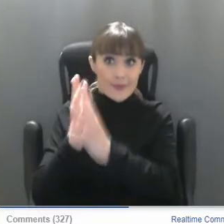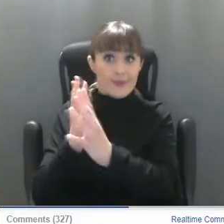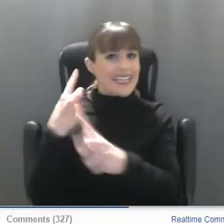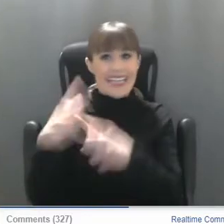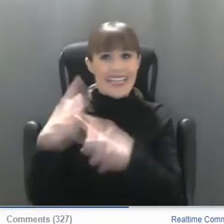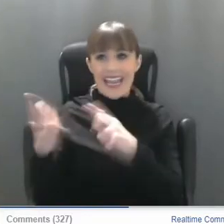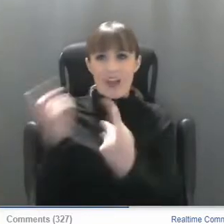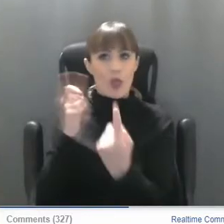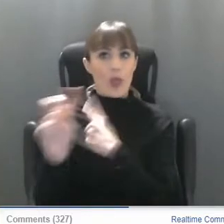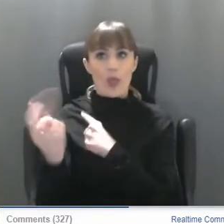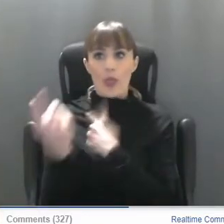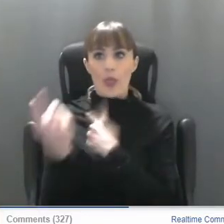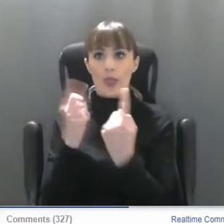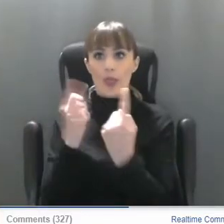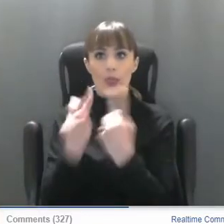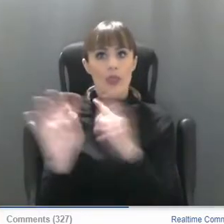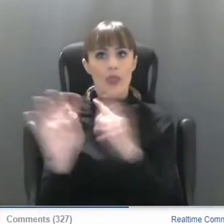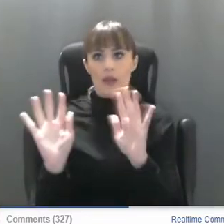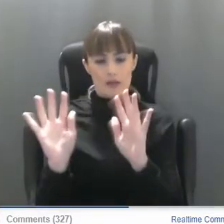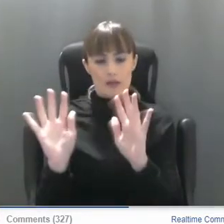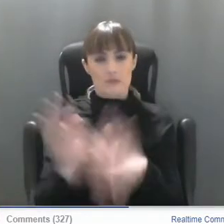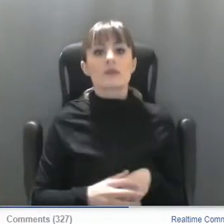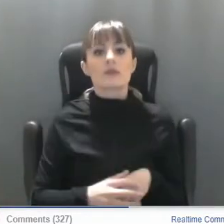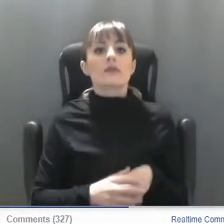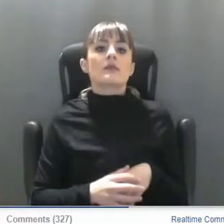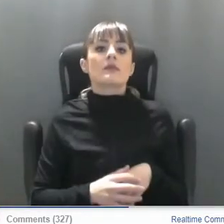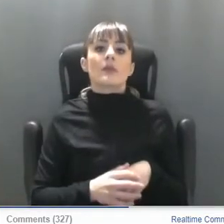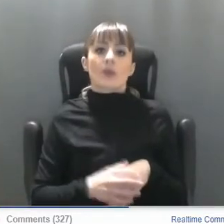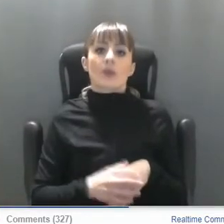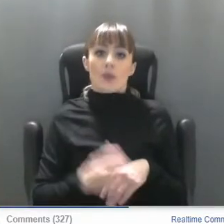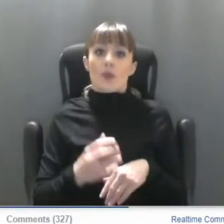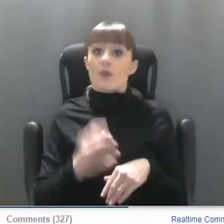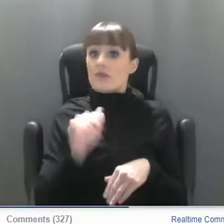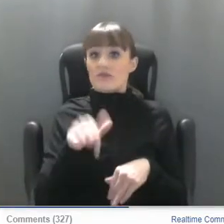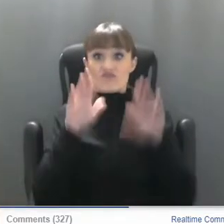buy their tickets online, to reserve their spot- not buy their tickets, but to